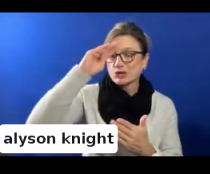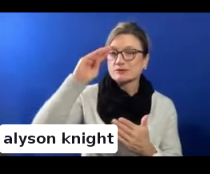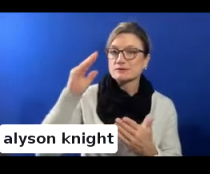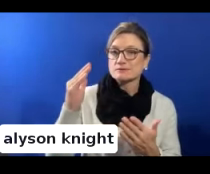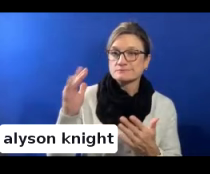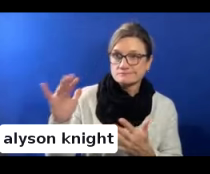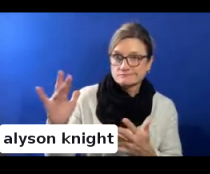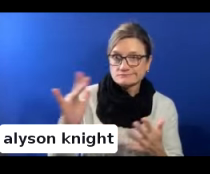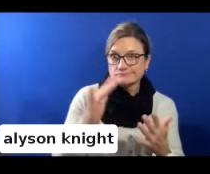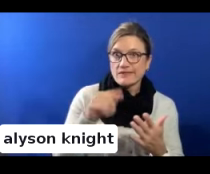a result of this project.